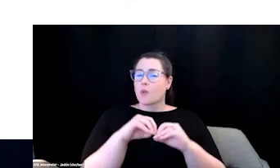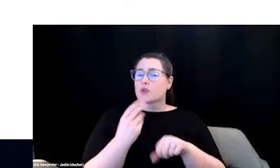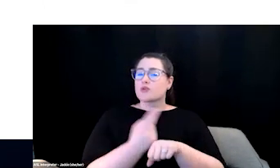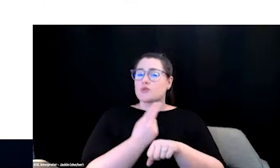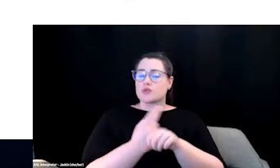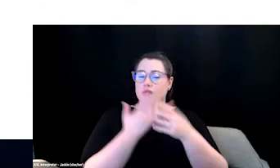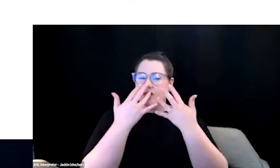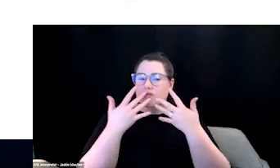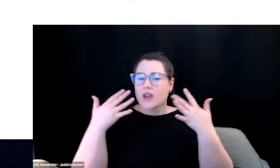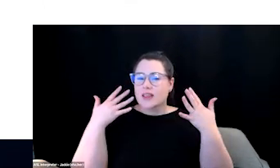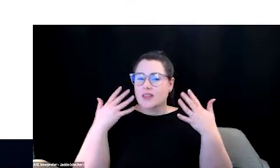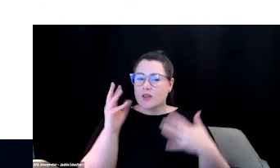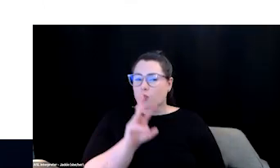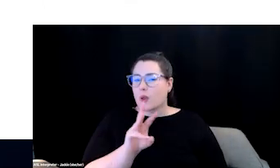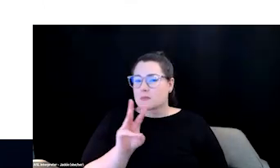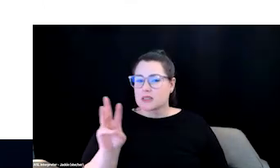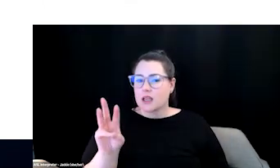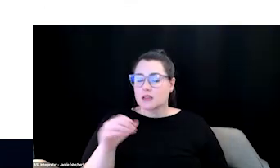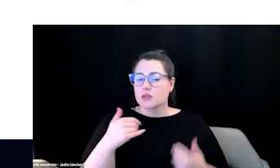on the page that's relevant for that particular section.